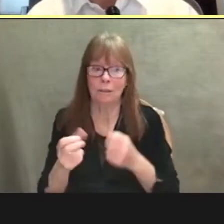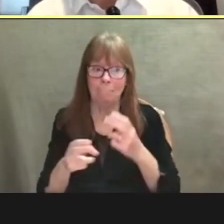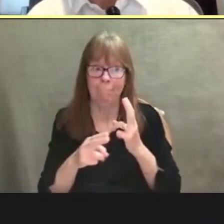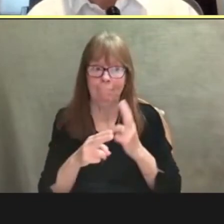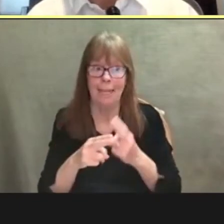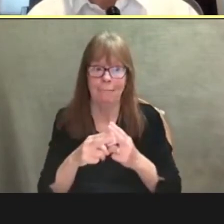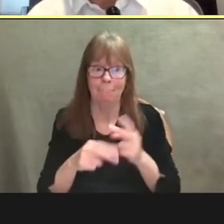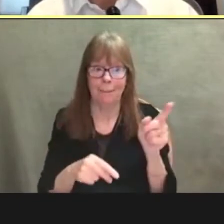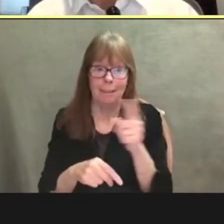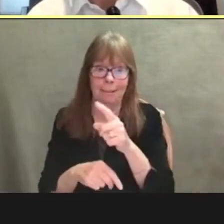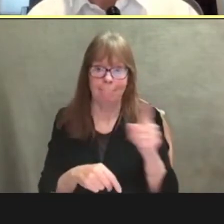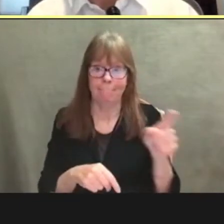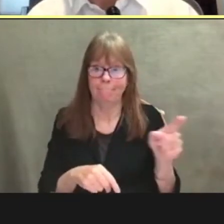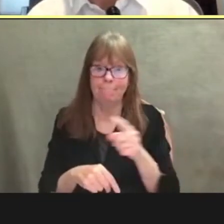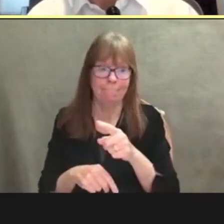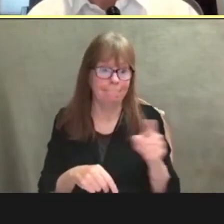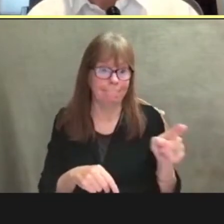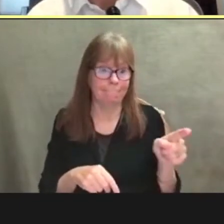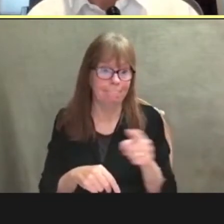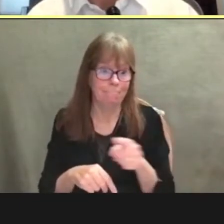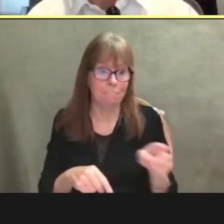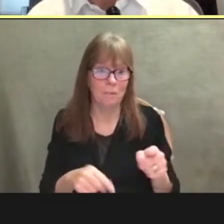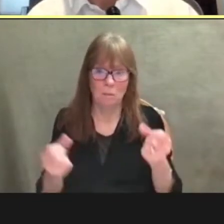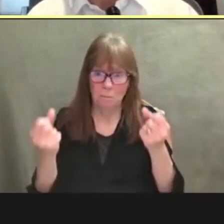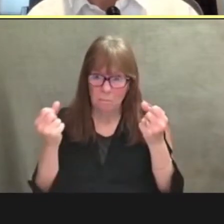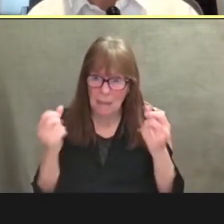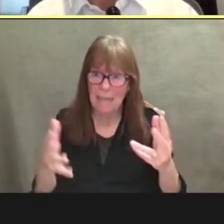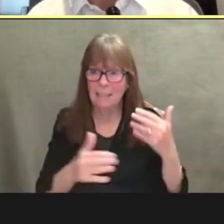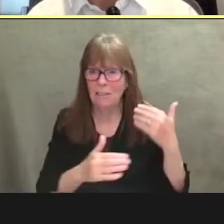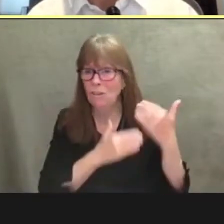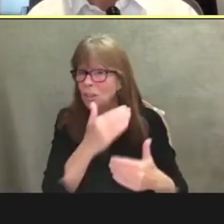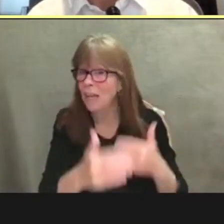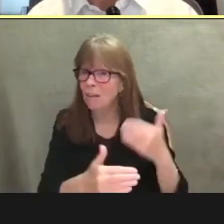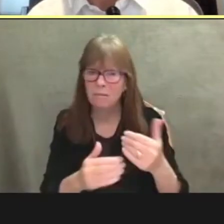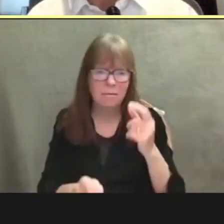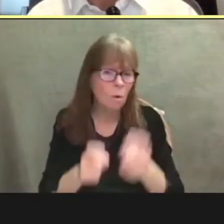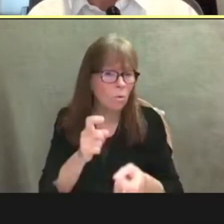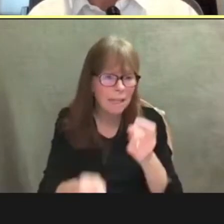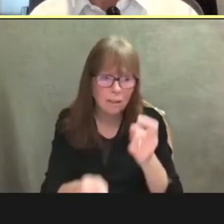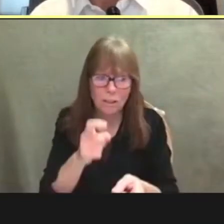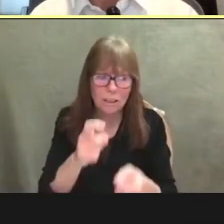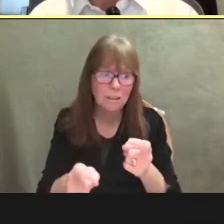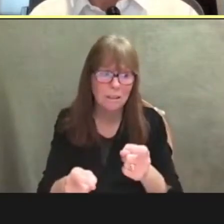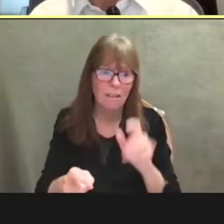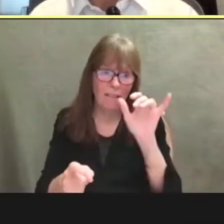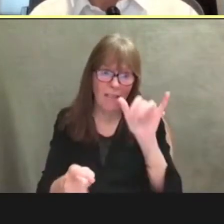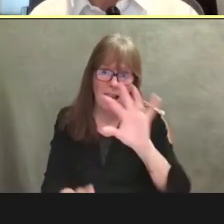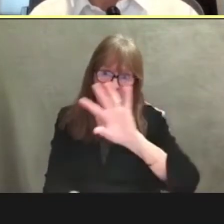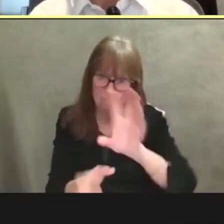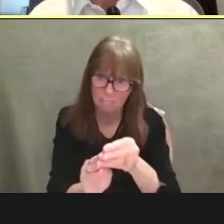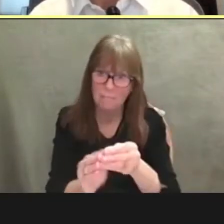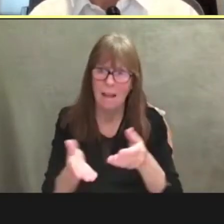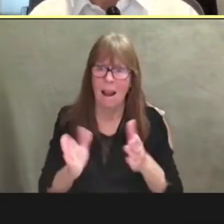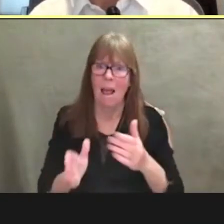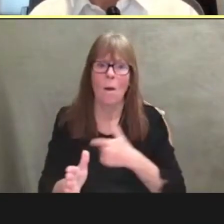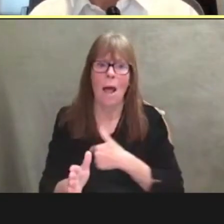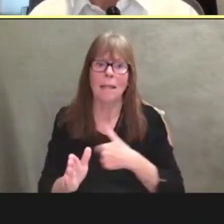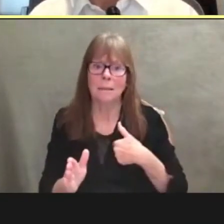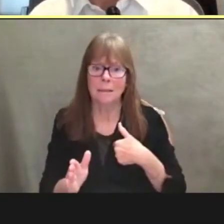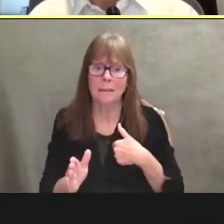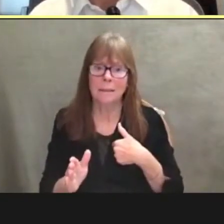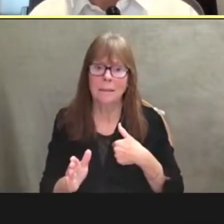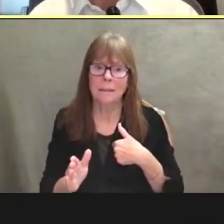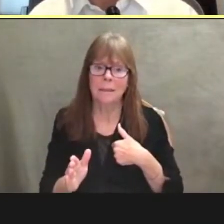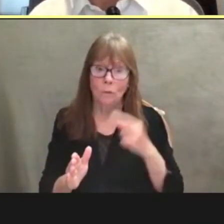We had so many generous donations that will allow us to not only hold this conference